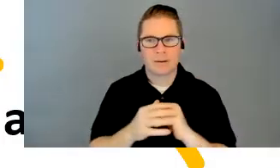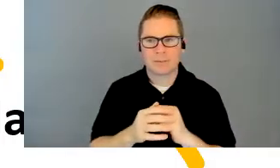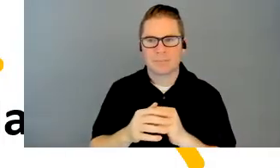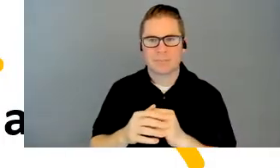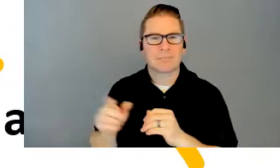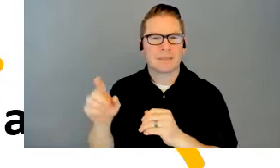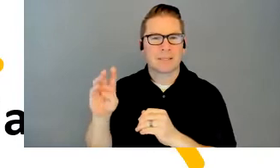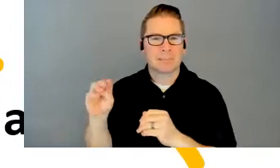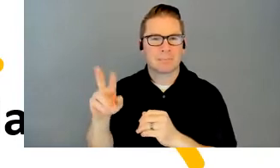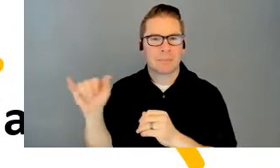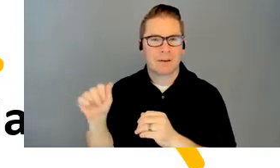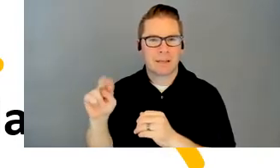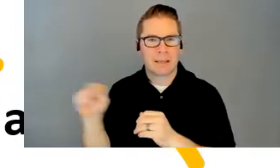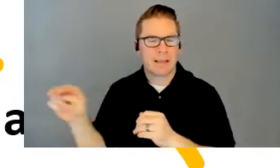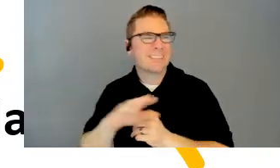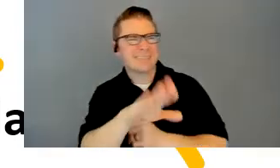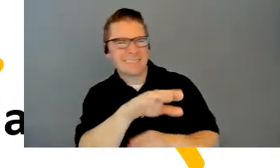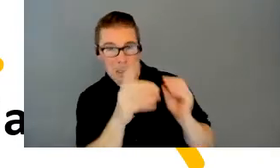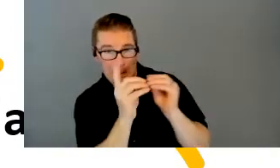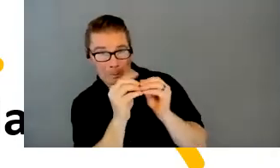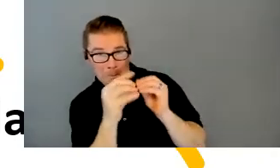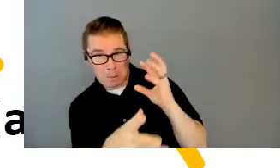I also I would challenge you, too, if you're still